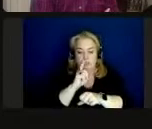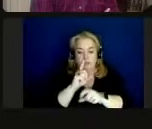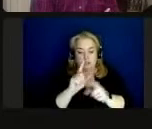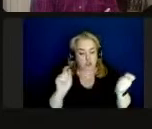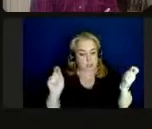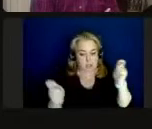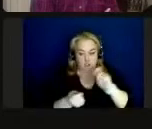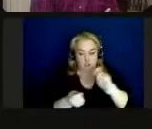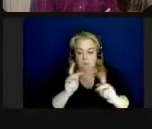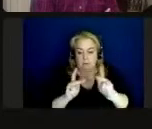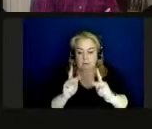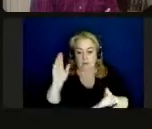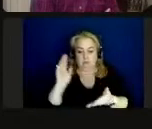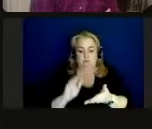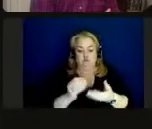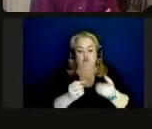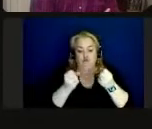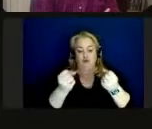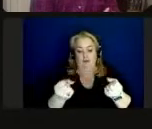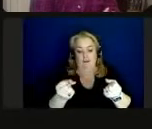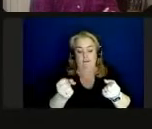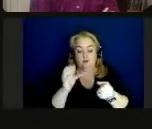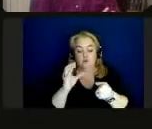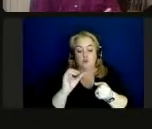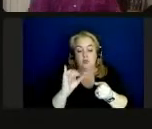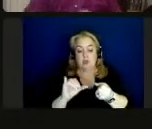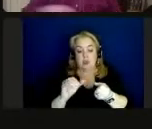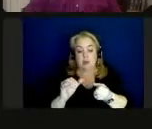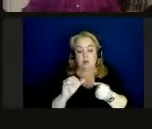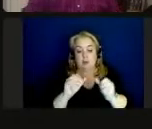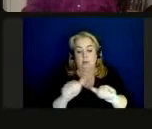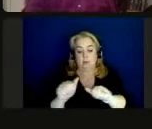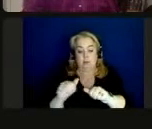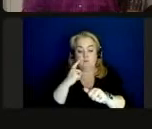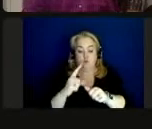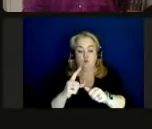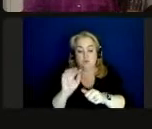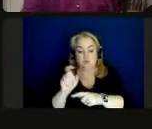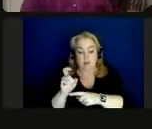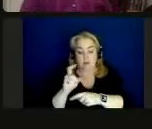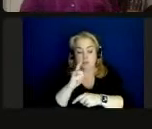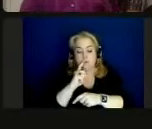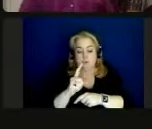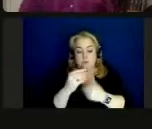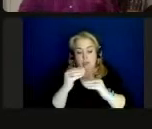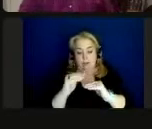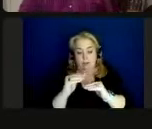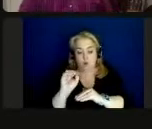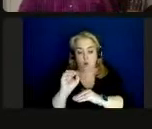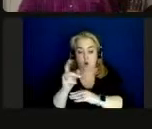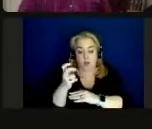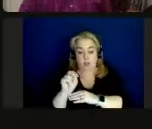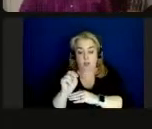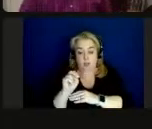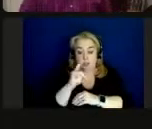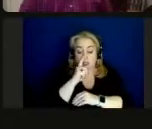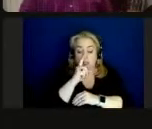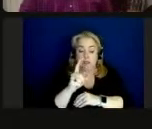WORKING FROMOME, RIGH CANOU PATTERNS AREHANGING.